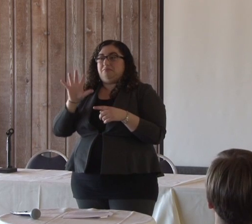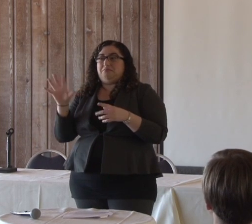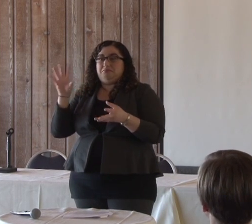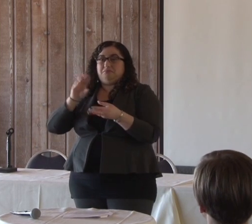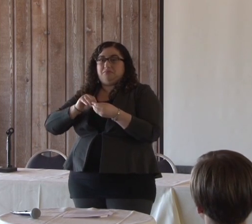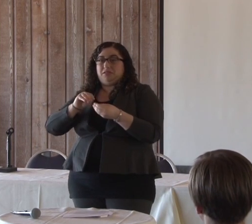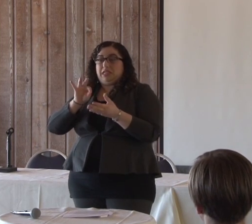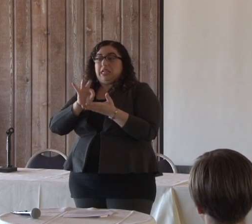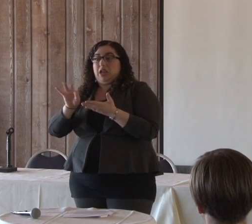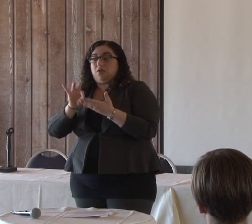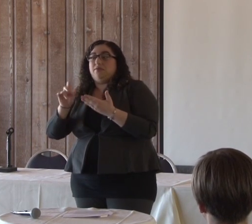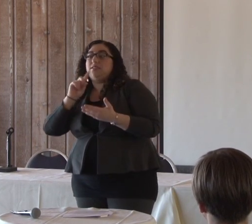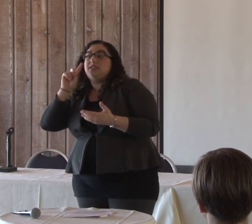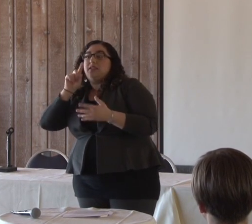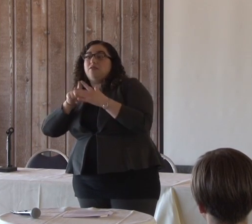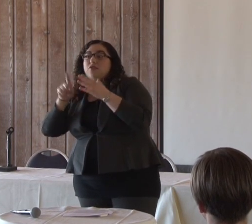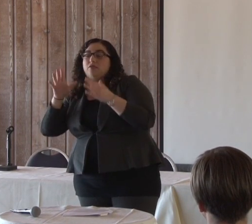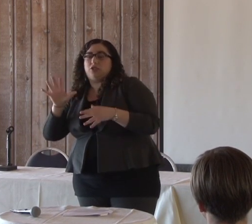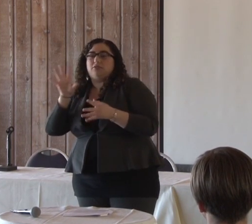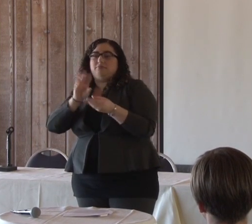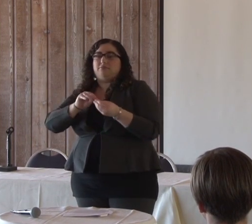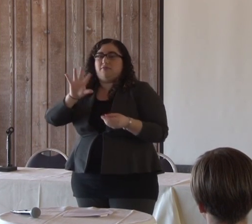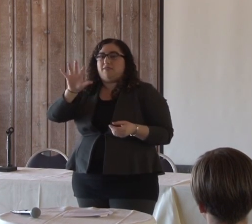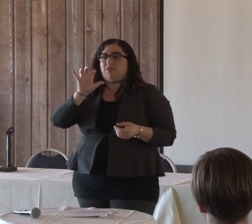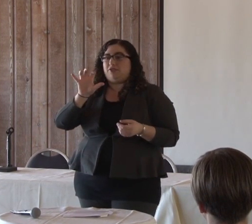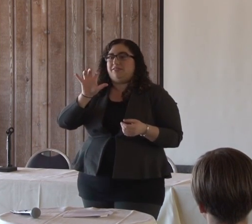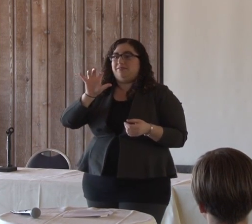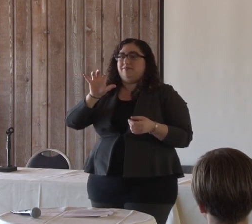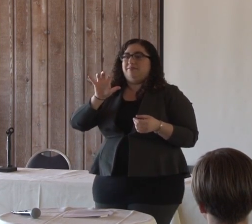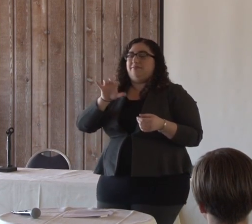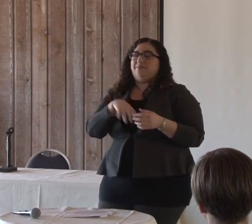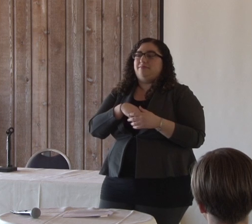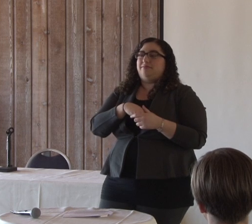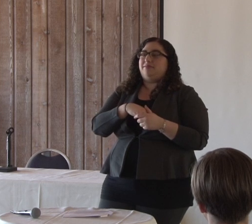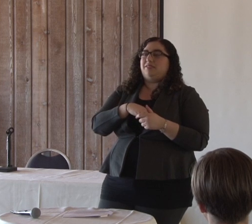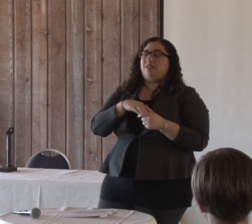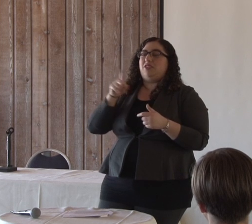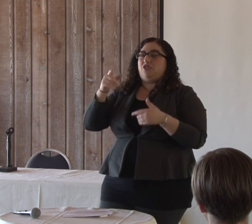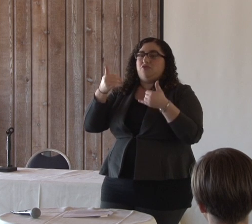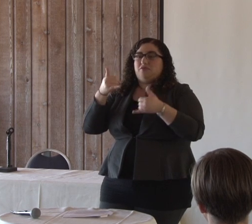Two years ago we accepted over a thousand refugees.